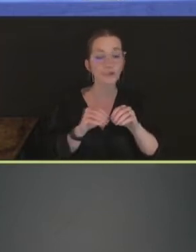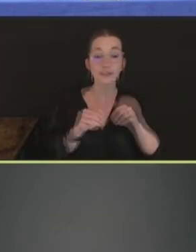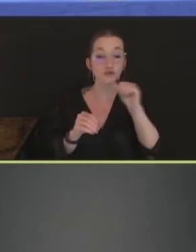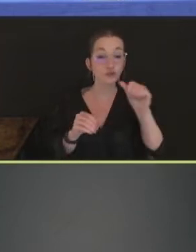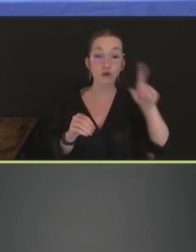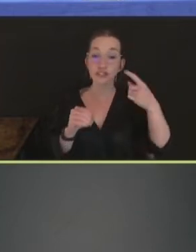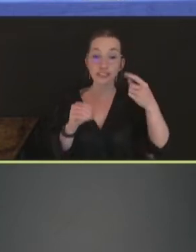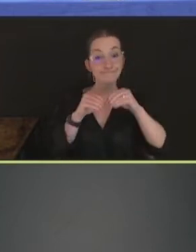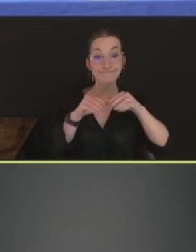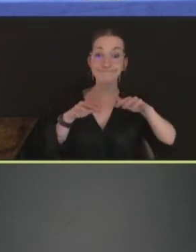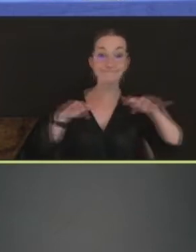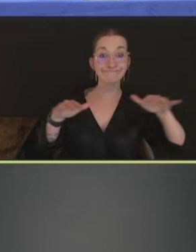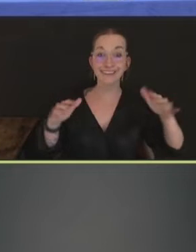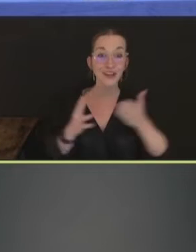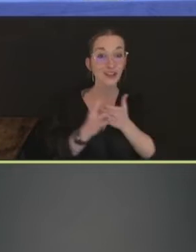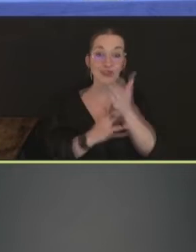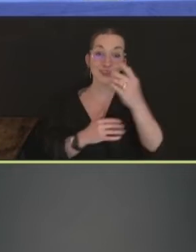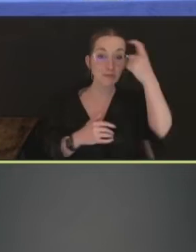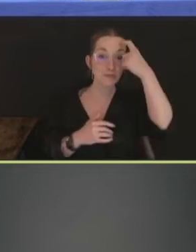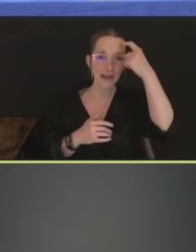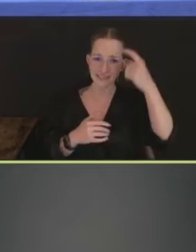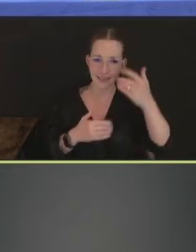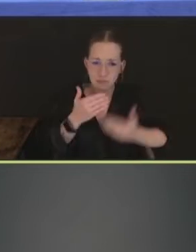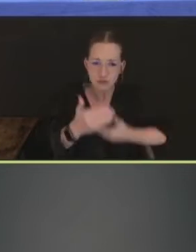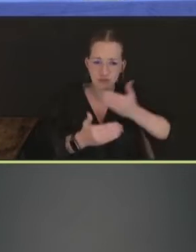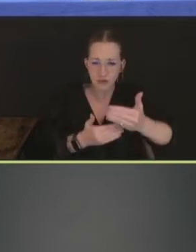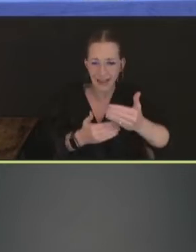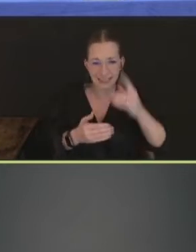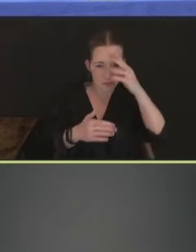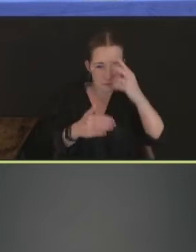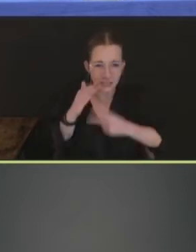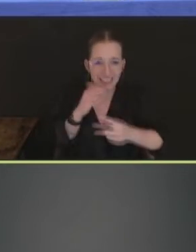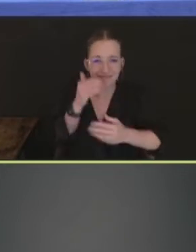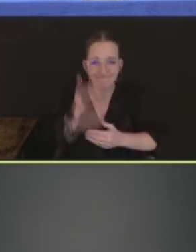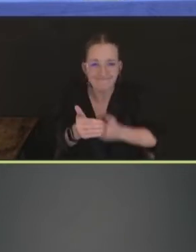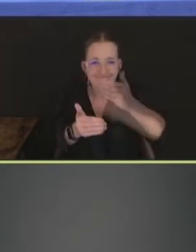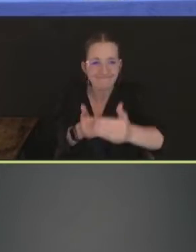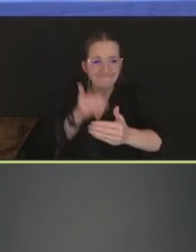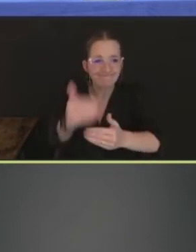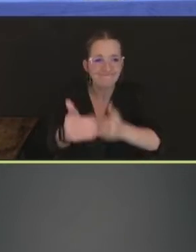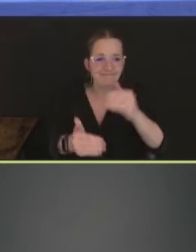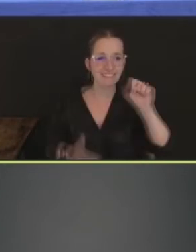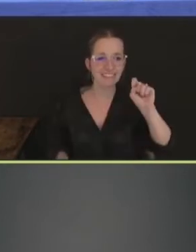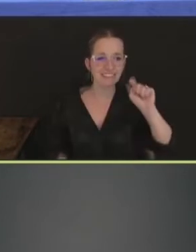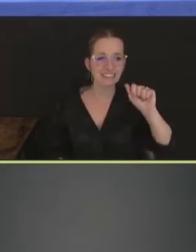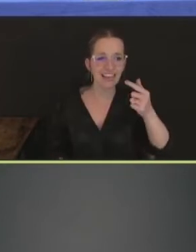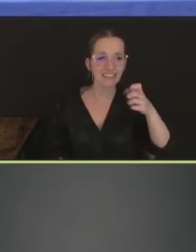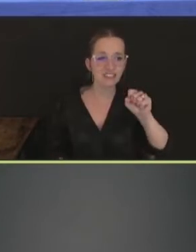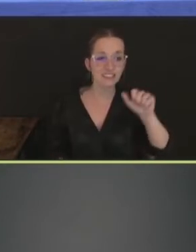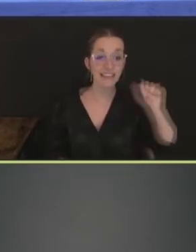They progress in a predictable fashion, the Braak stages, AD and PD represent a complex